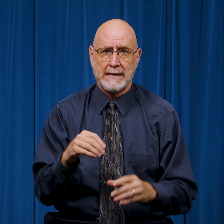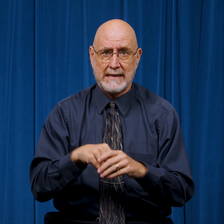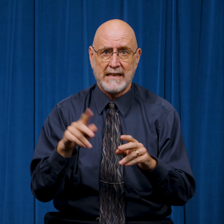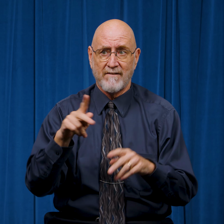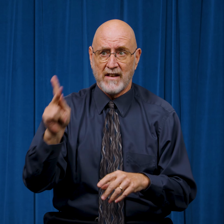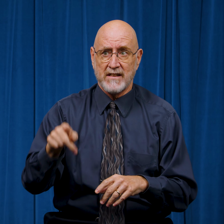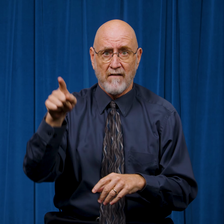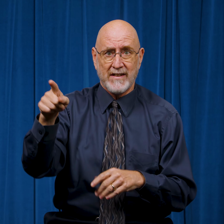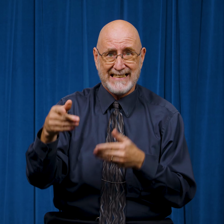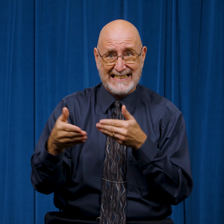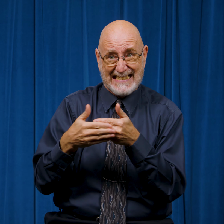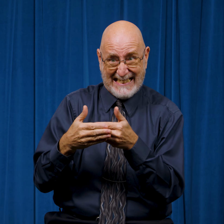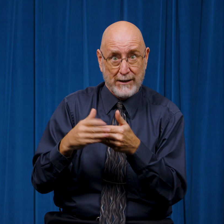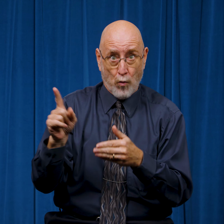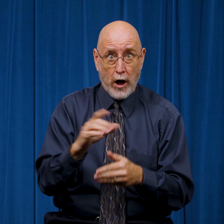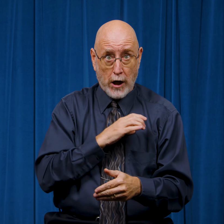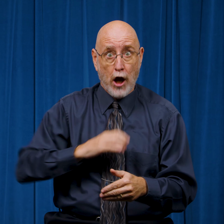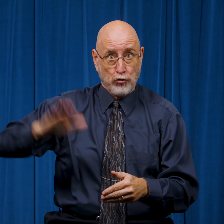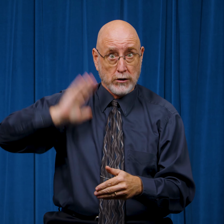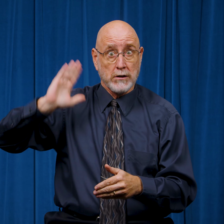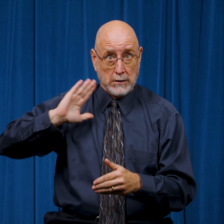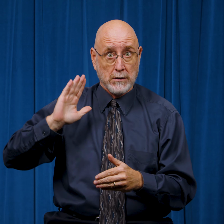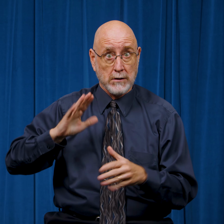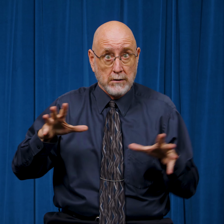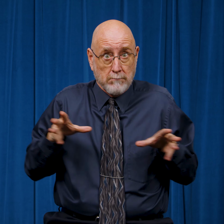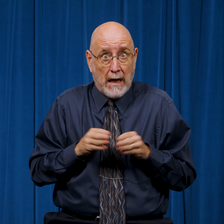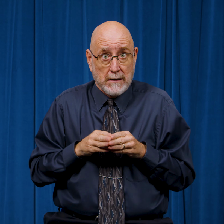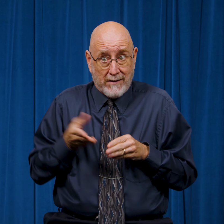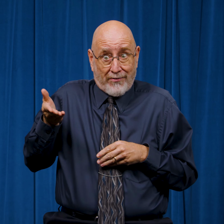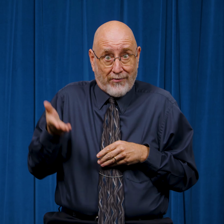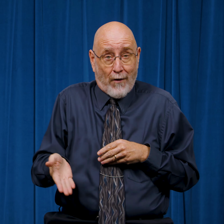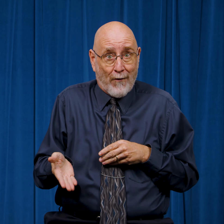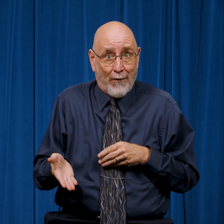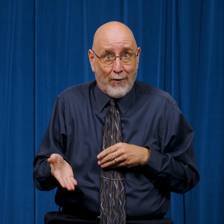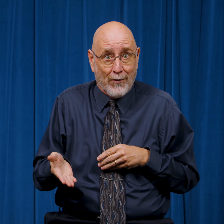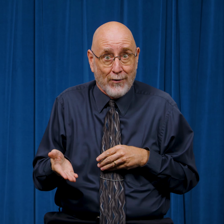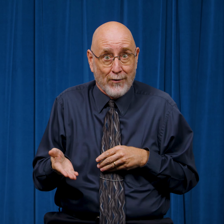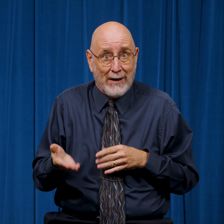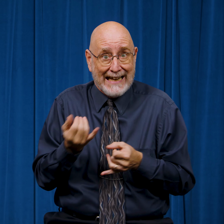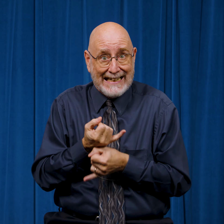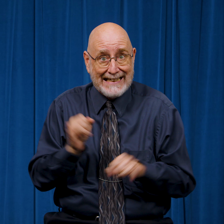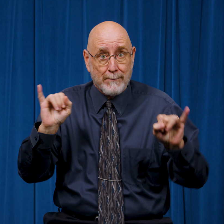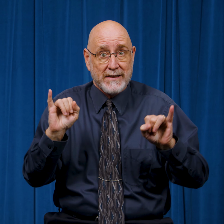near to where Congress, at that time, had met in Independence Hall.